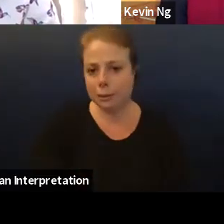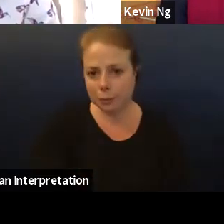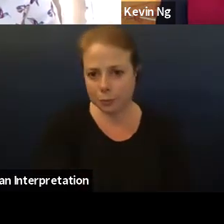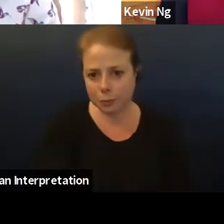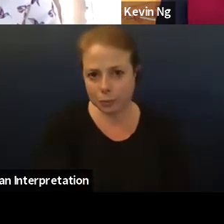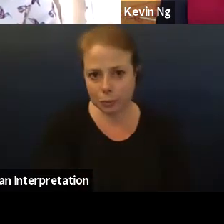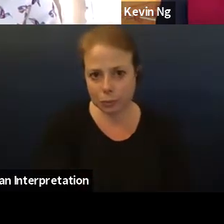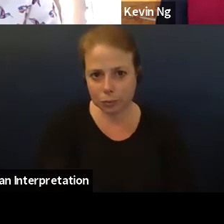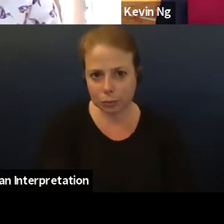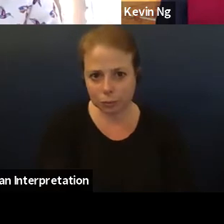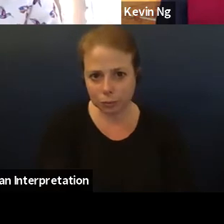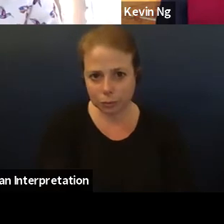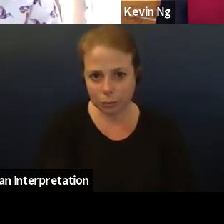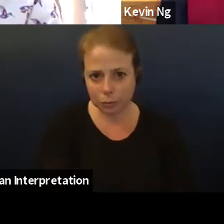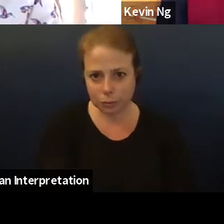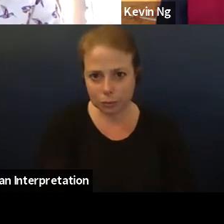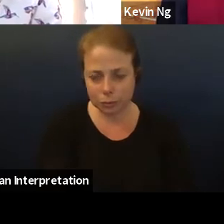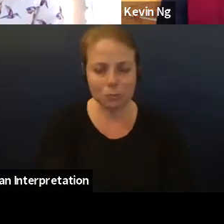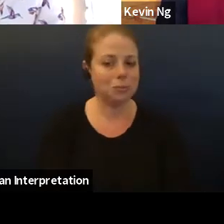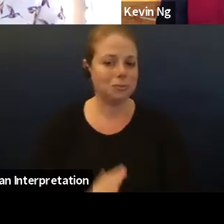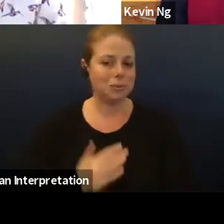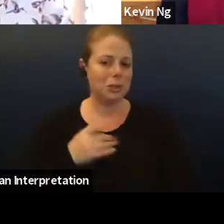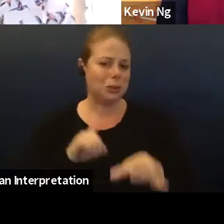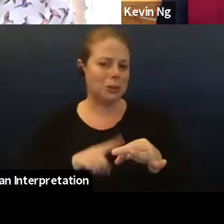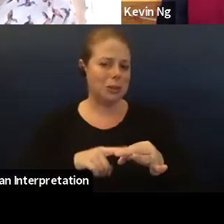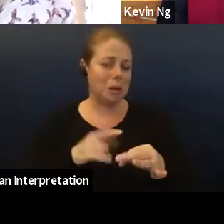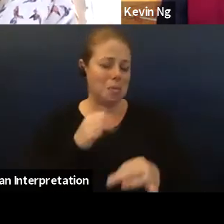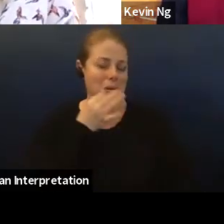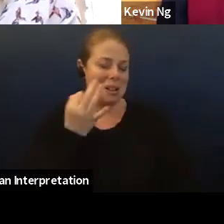there's an interesting question here I might throw to the panel actually, peers in this webinar have